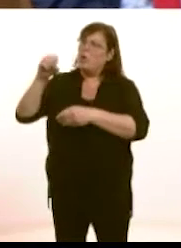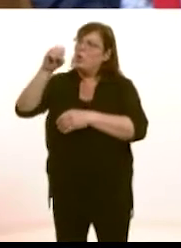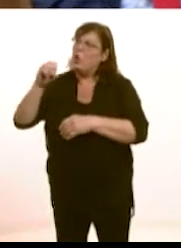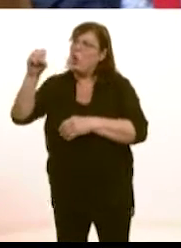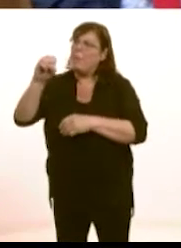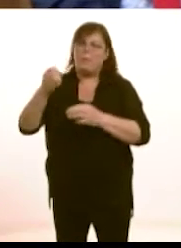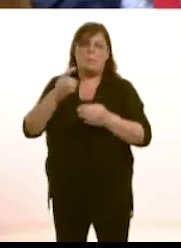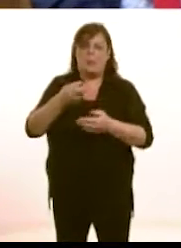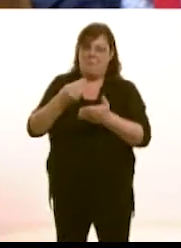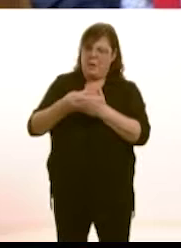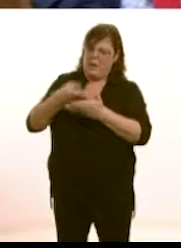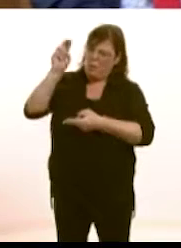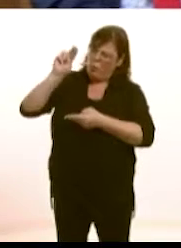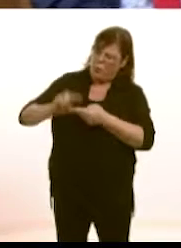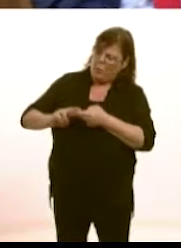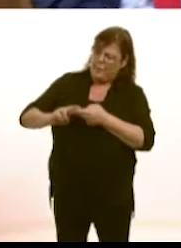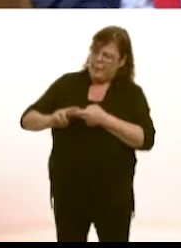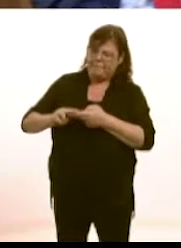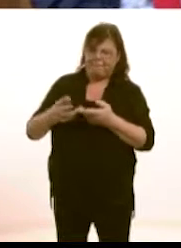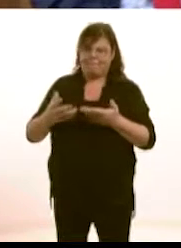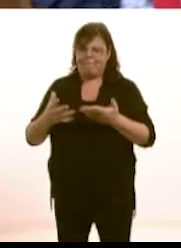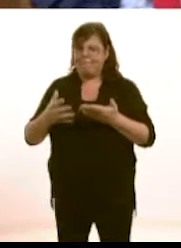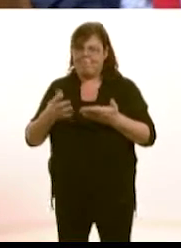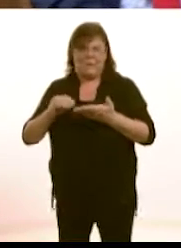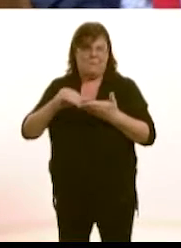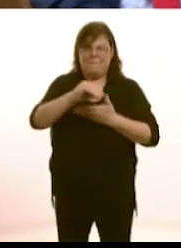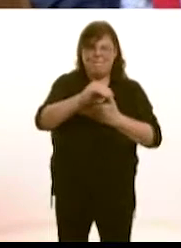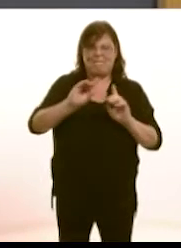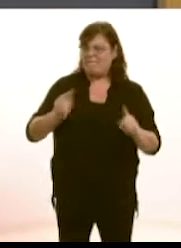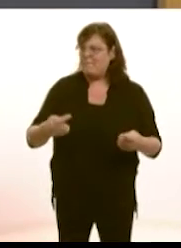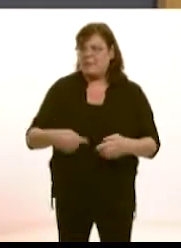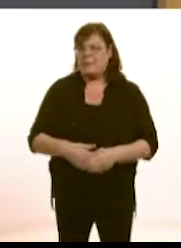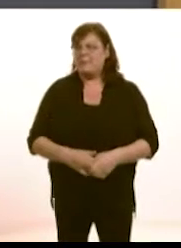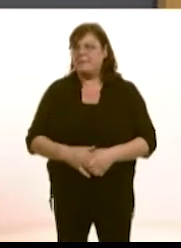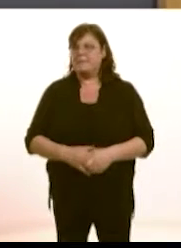If there are no funds beyond 2020, it stands to reason that we will not be able to do so.